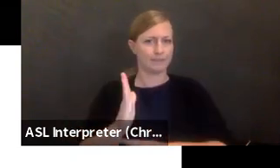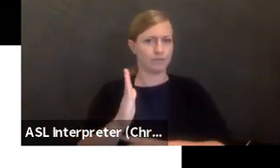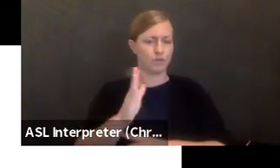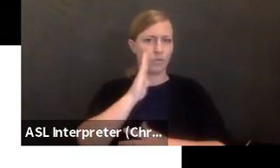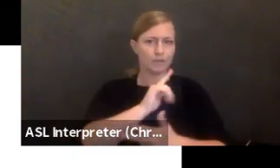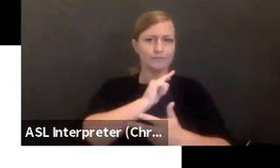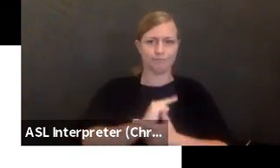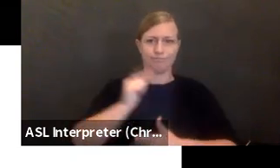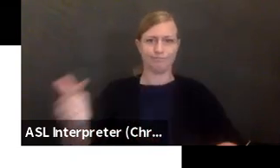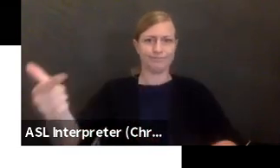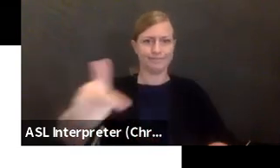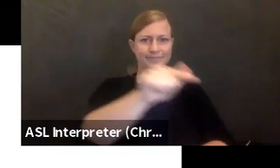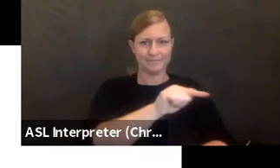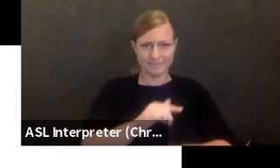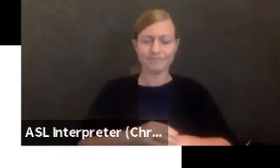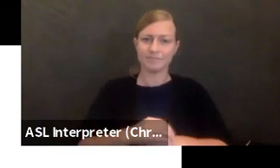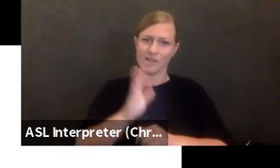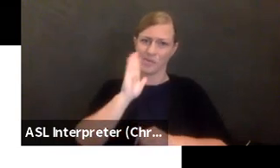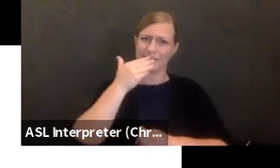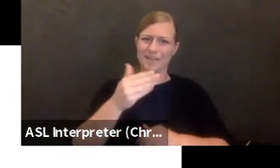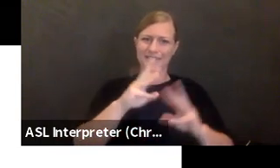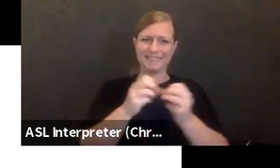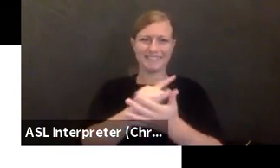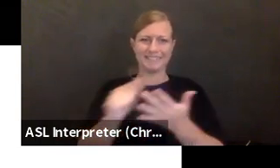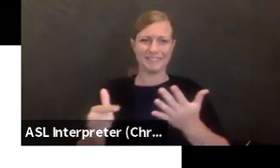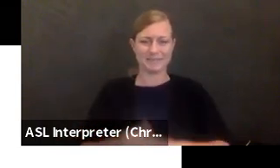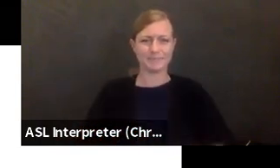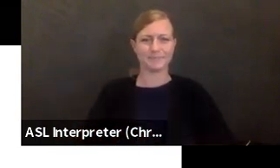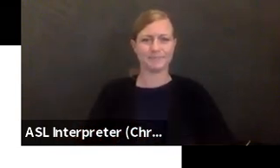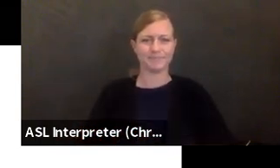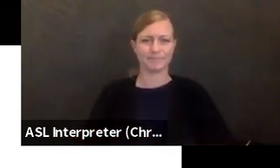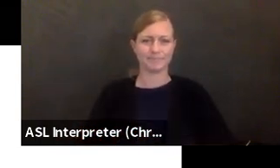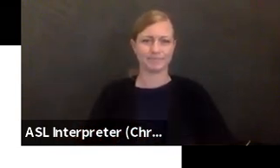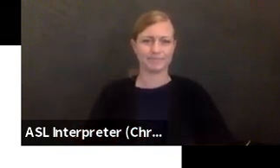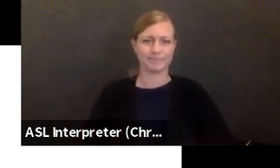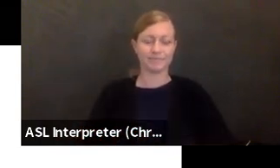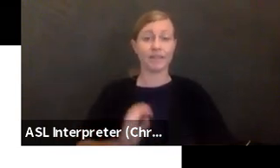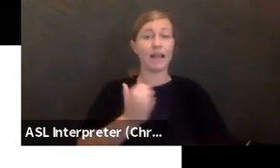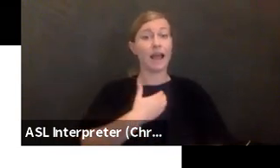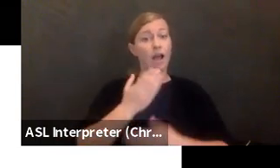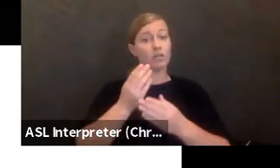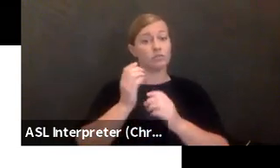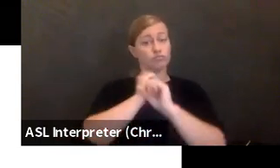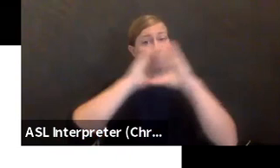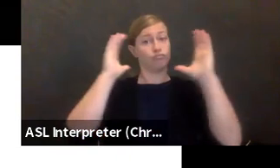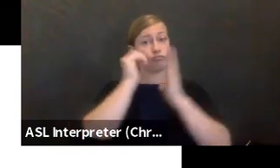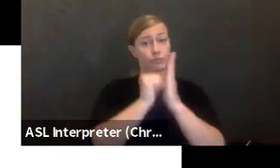we are honoring all three parts and breaking it down. With this series specifically we are going to have multiple presenters and they will pick off where each leaves off.